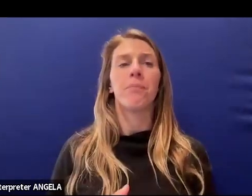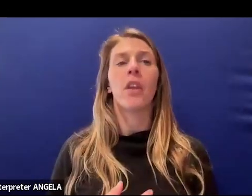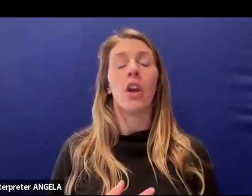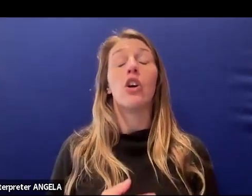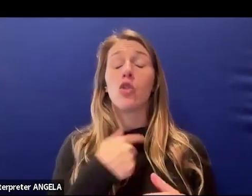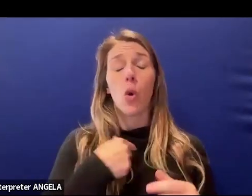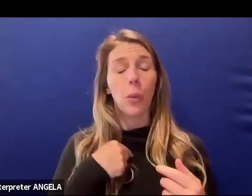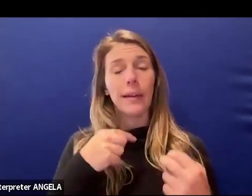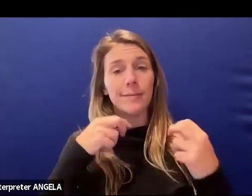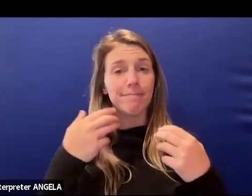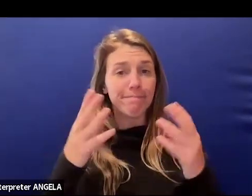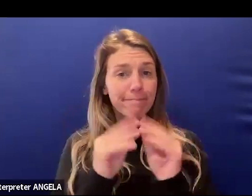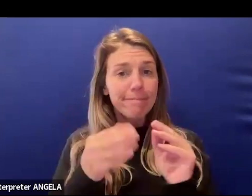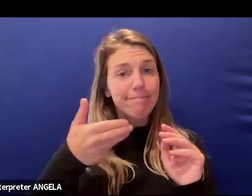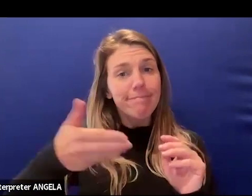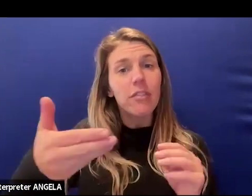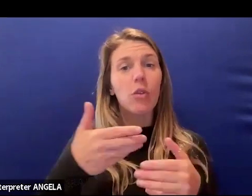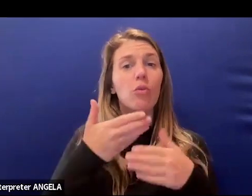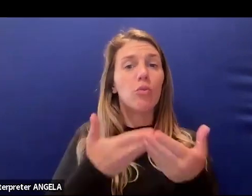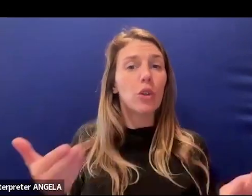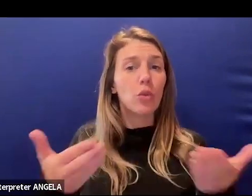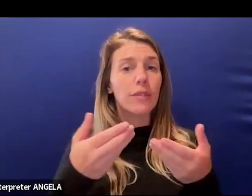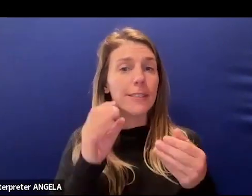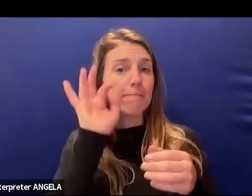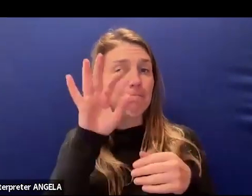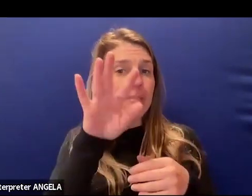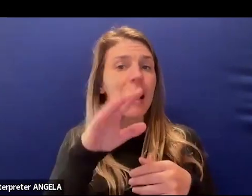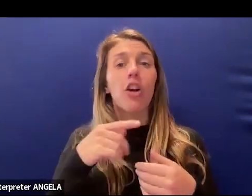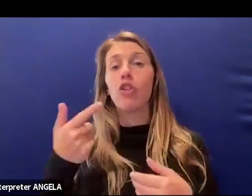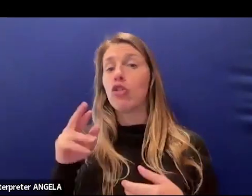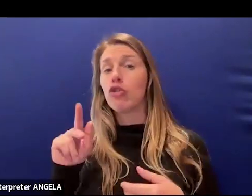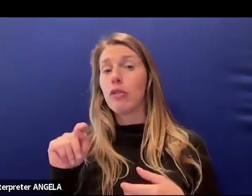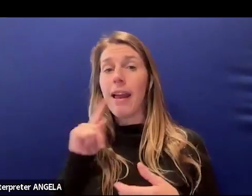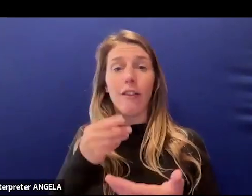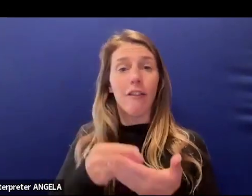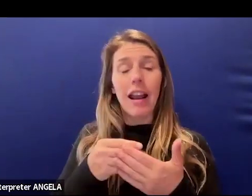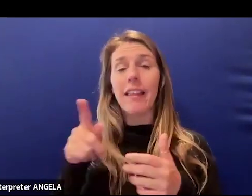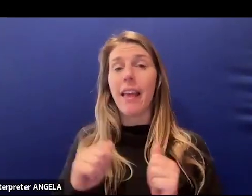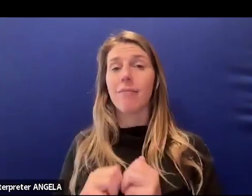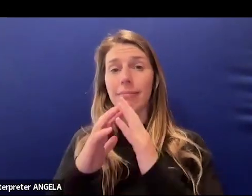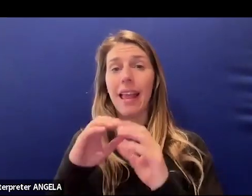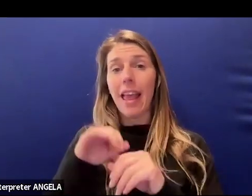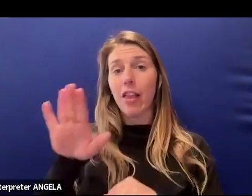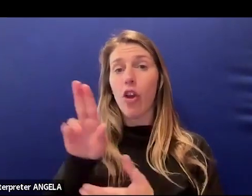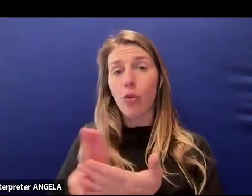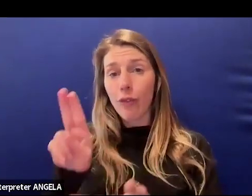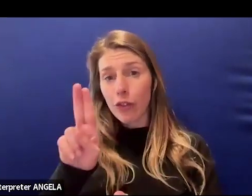We meet with them on a regular basis. We share resources with them. They can apply for many grants for funding to enact things at their universities.